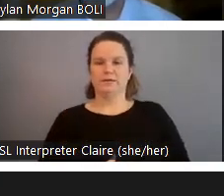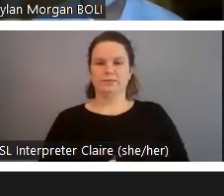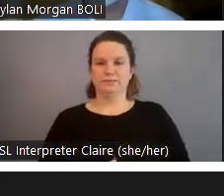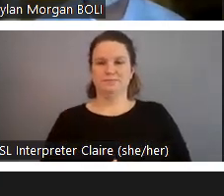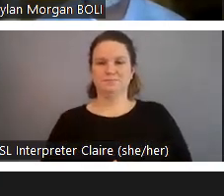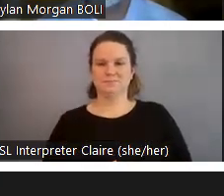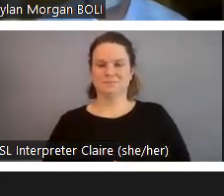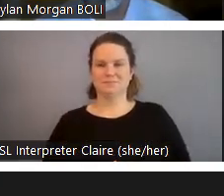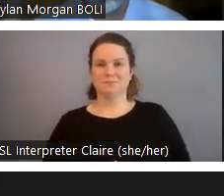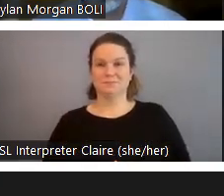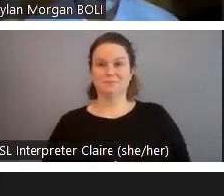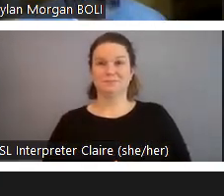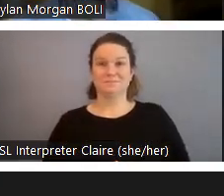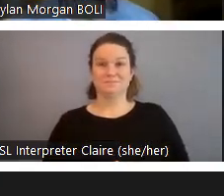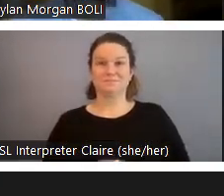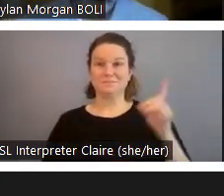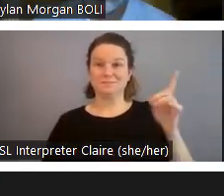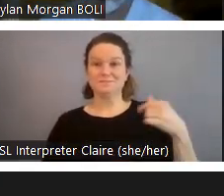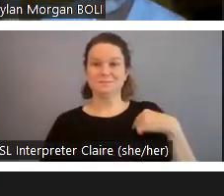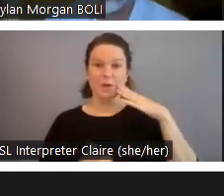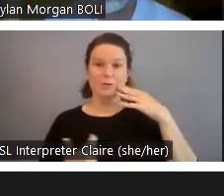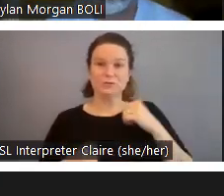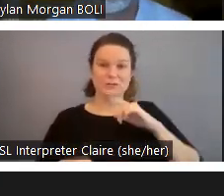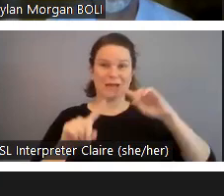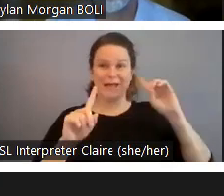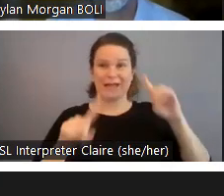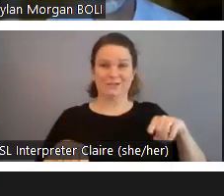This is Emily. I'll try to answer that,